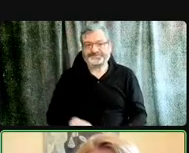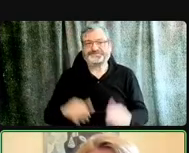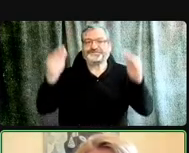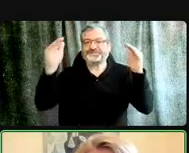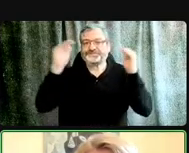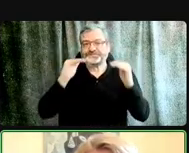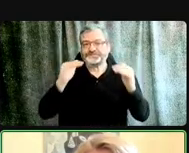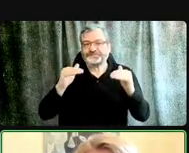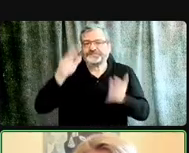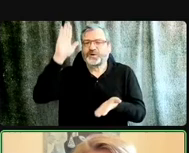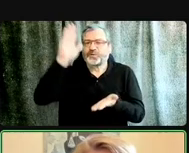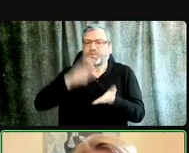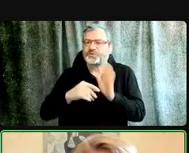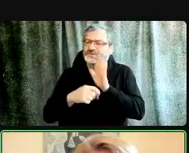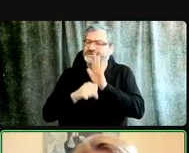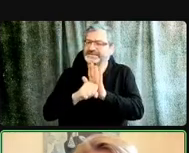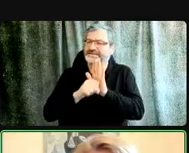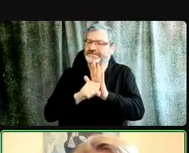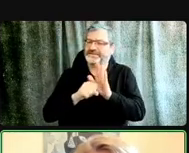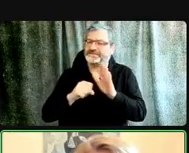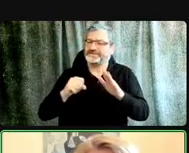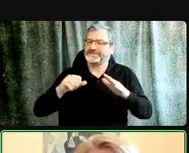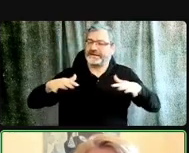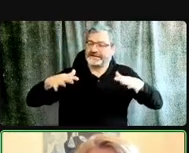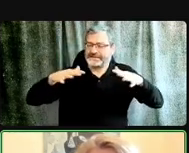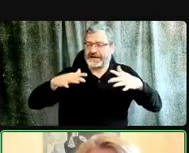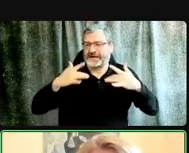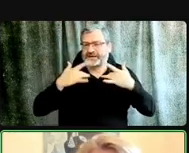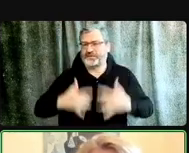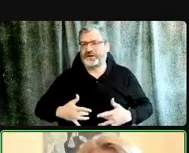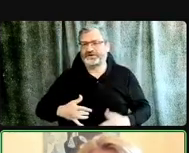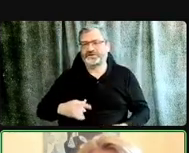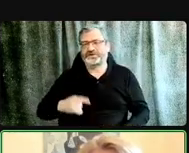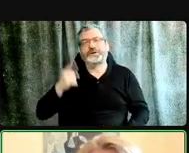There was a really wonderful pilot program in rural England